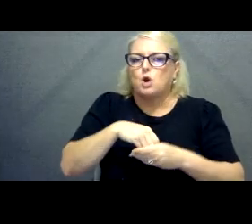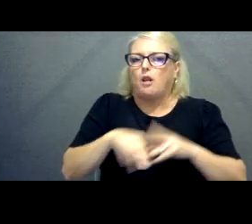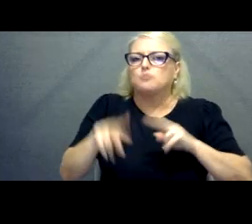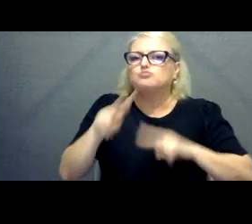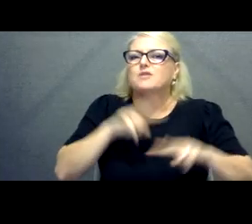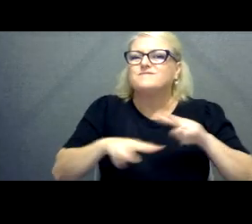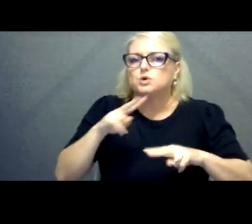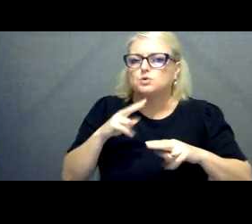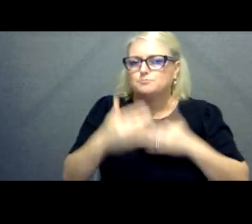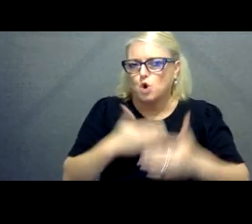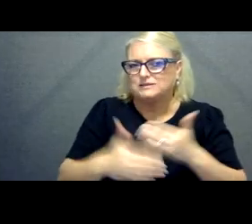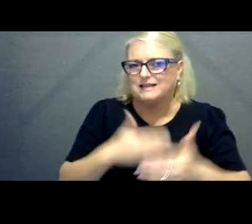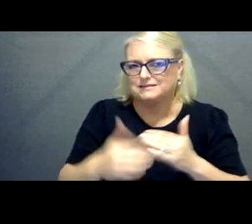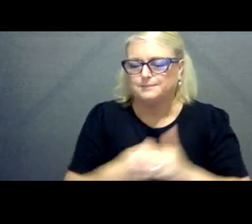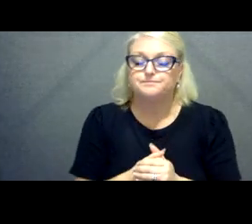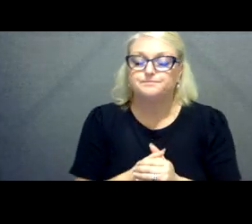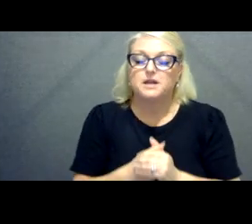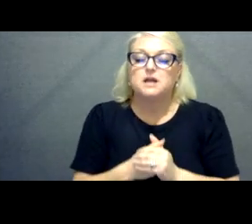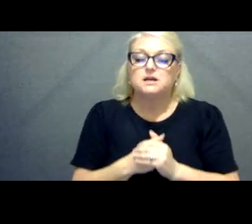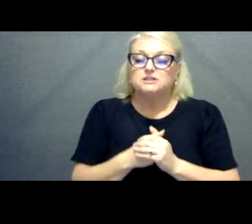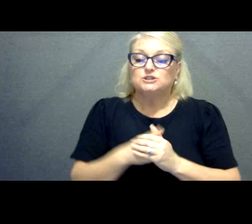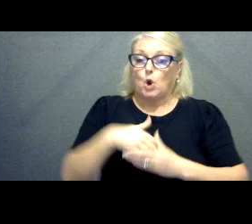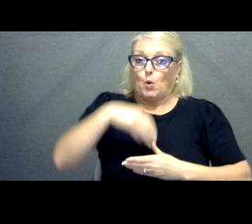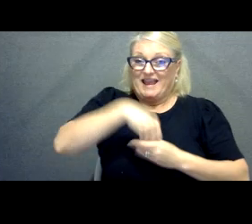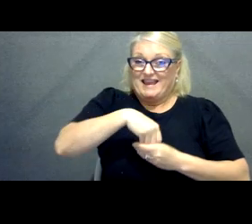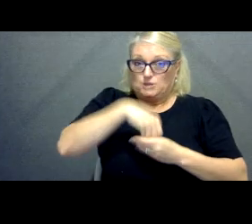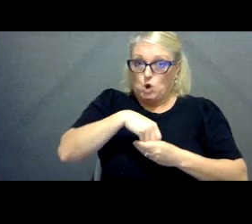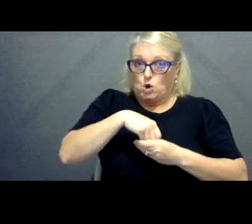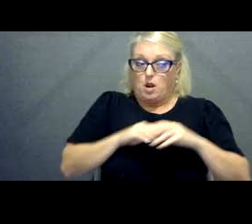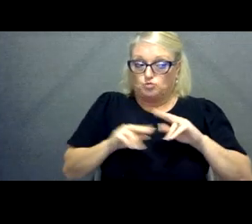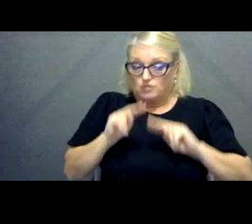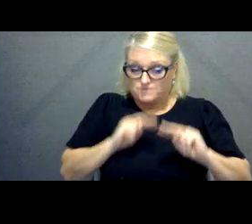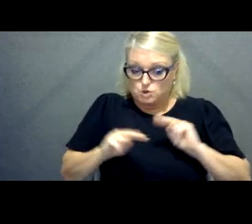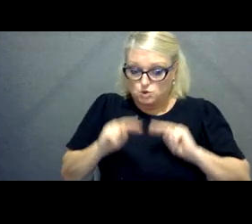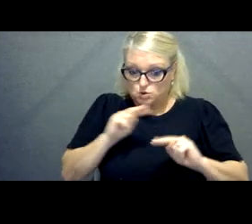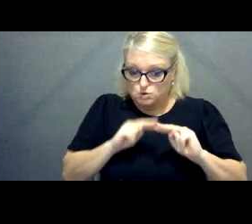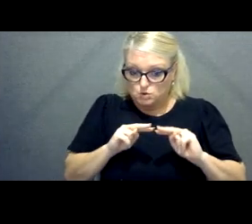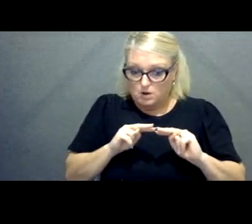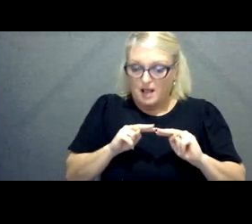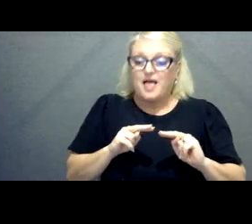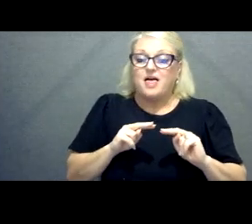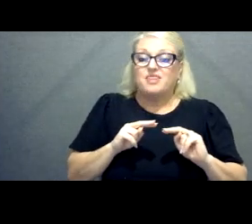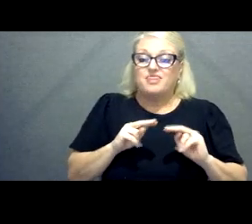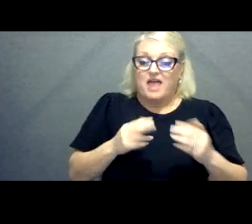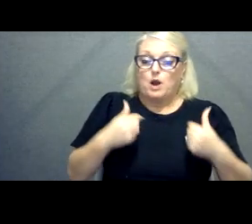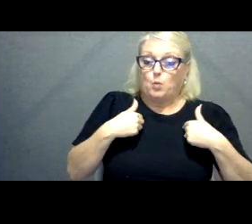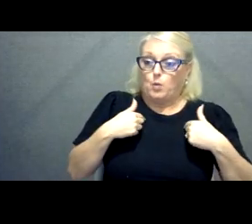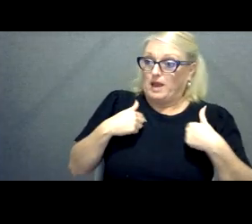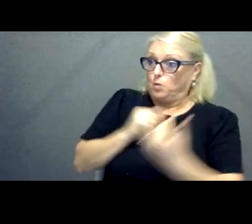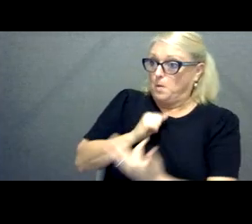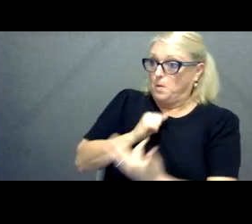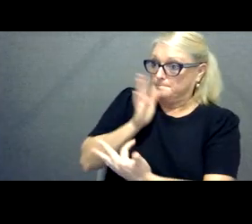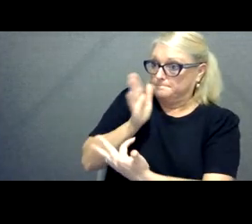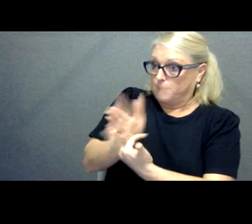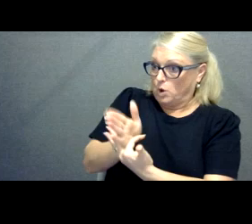at internal review um where we will send a letter to the client and also the solicitor if there was